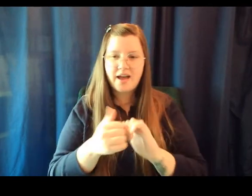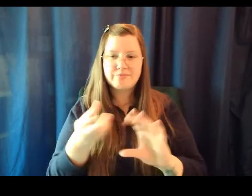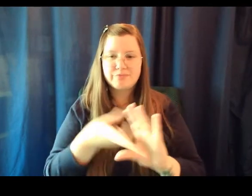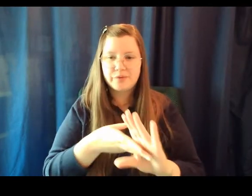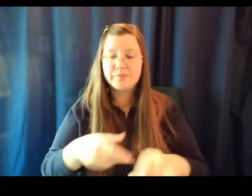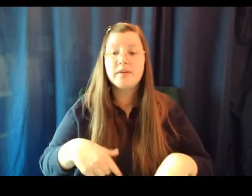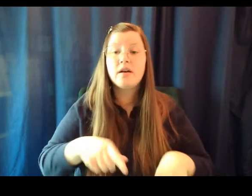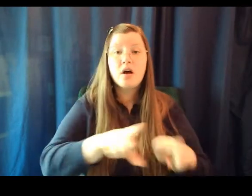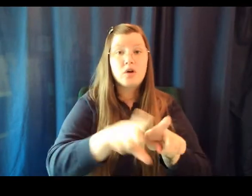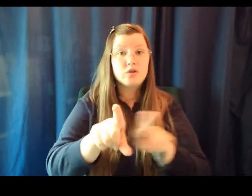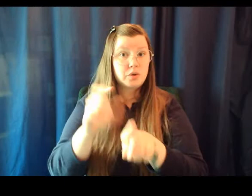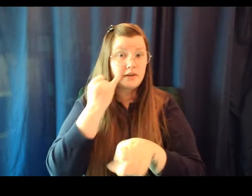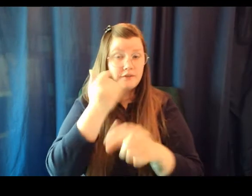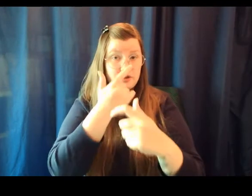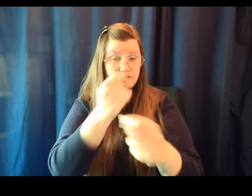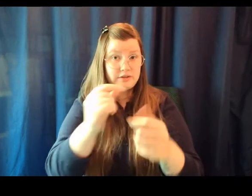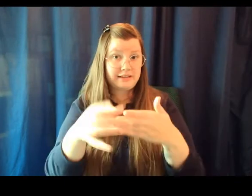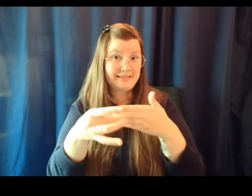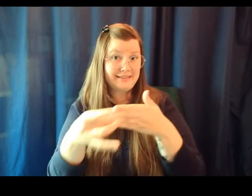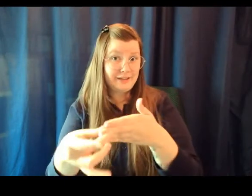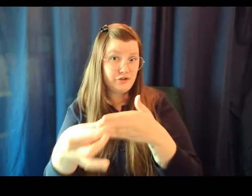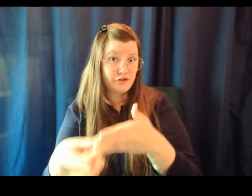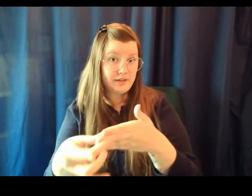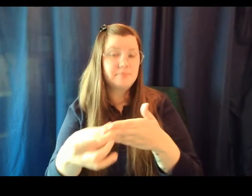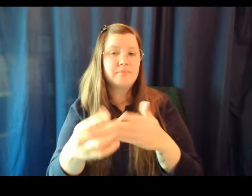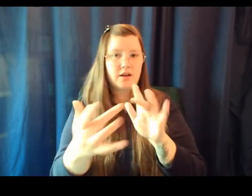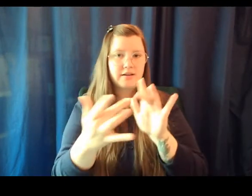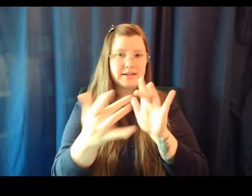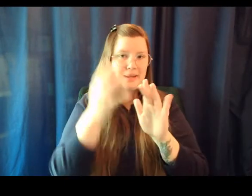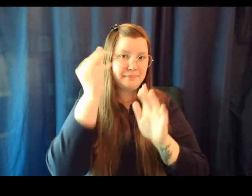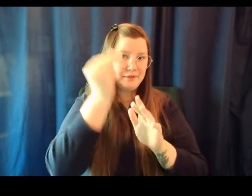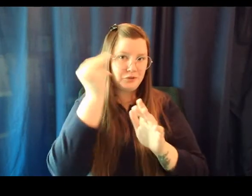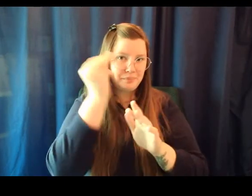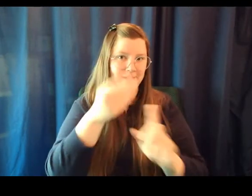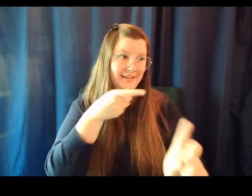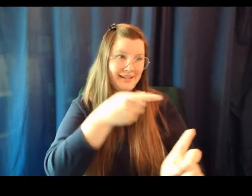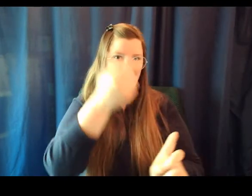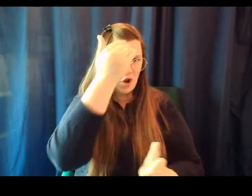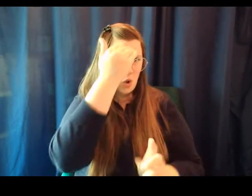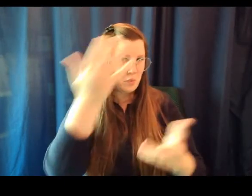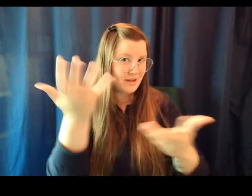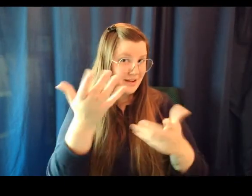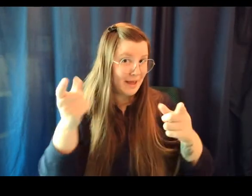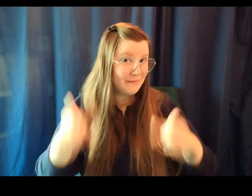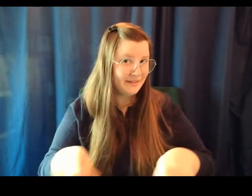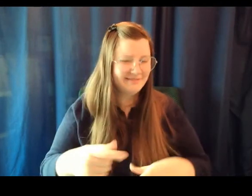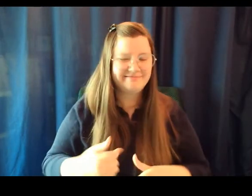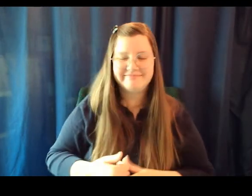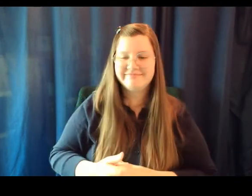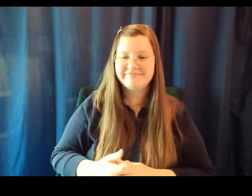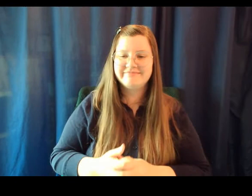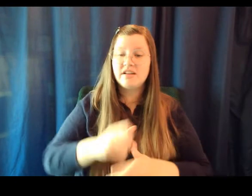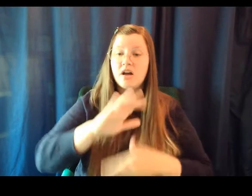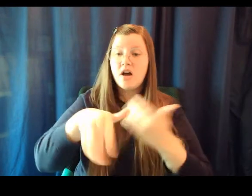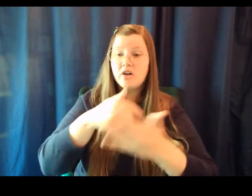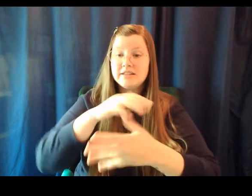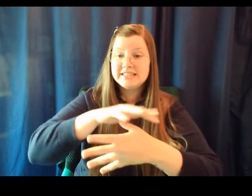please also contact Mr. Mindt about this opportunity. We are looking for motivated students that like to serve the community here at EW. All seniors who missed the pick up day for your Cap and gowns, please come by the ASB